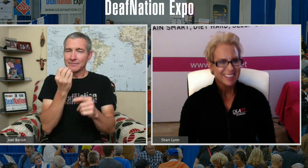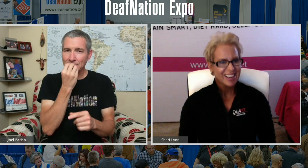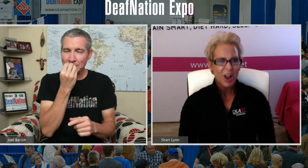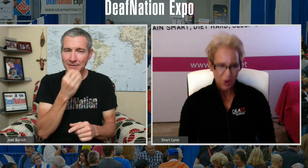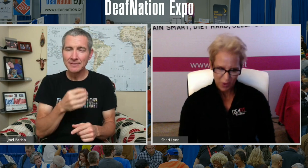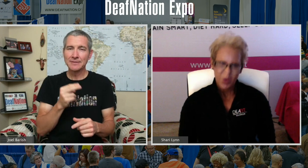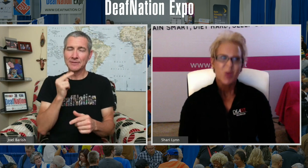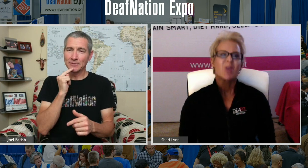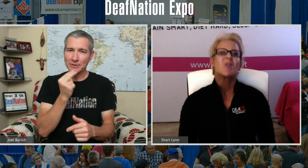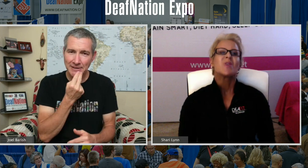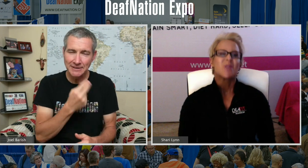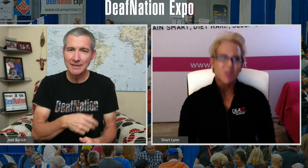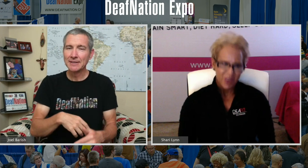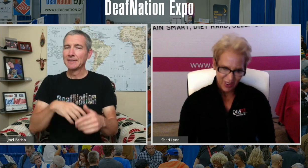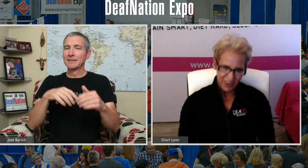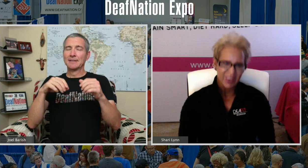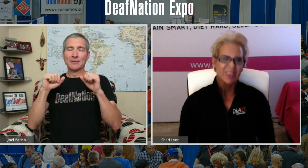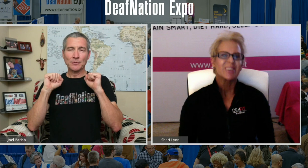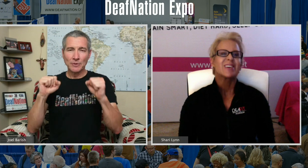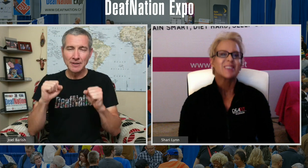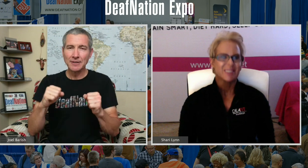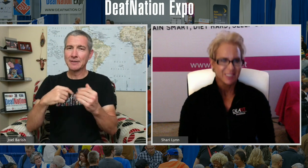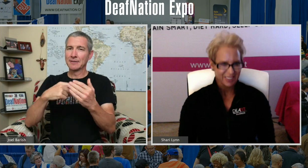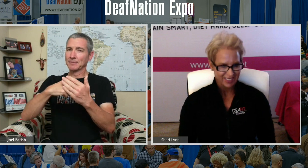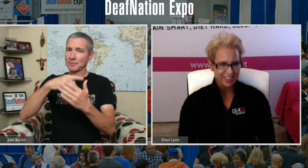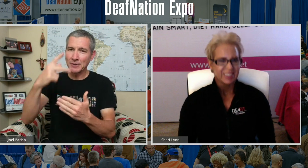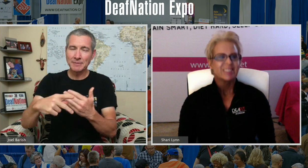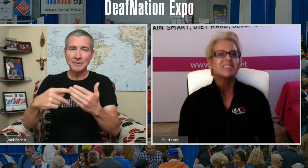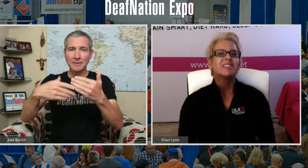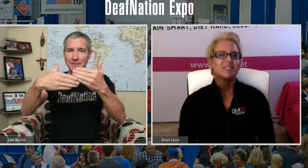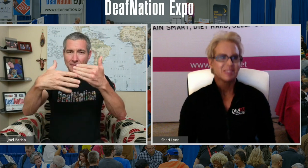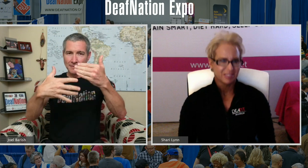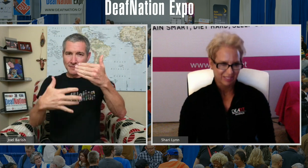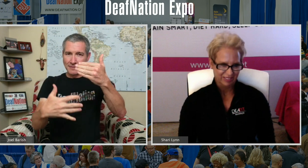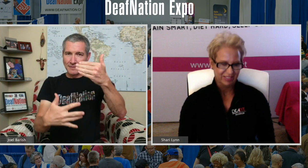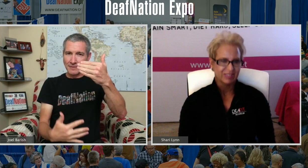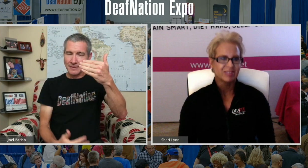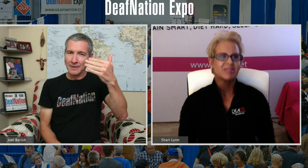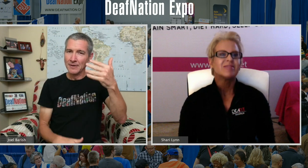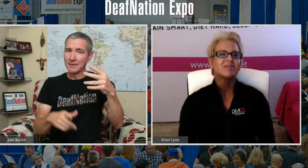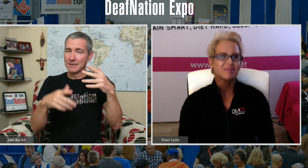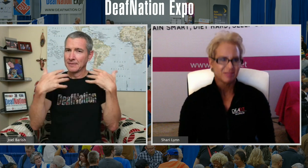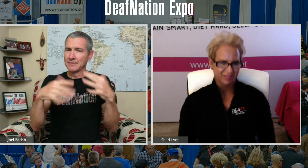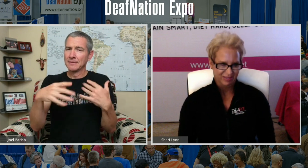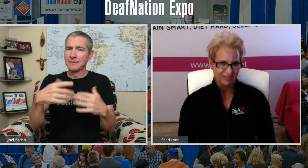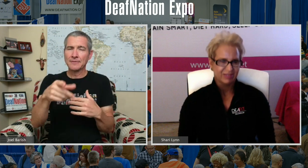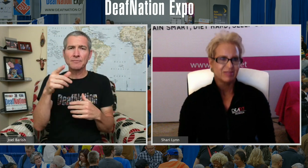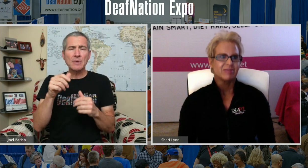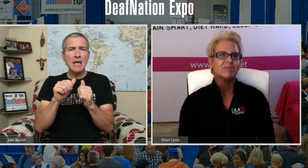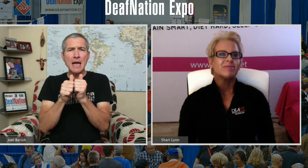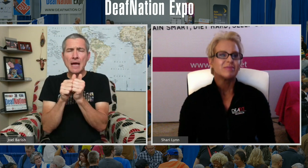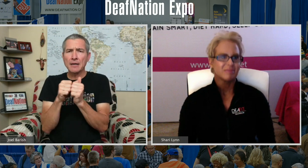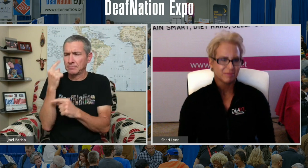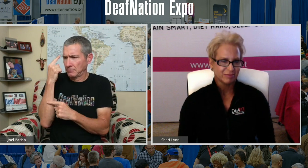There’s nutrition, working out, programs, and so much more. Wow.